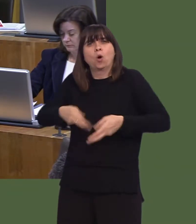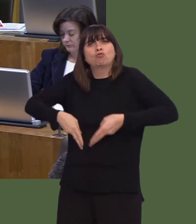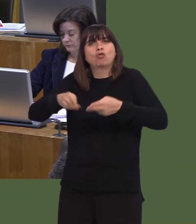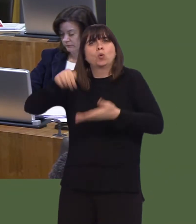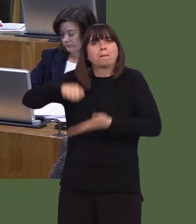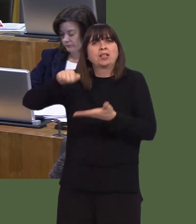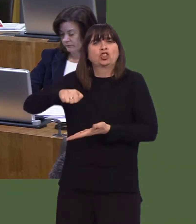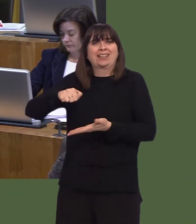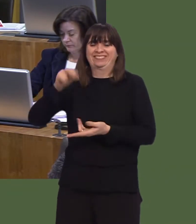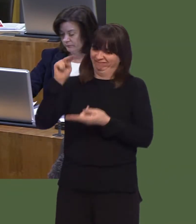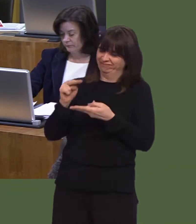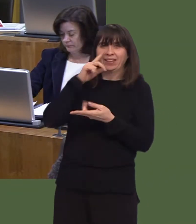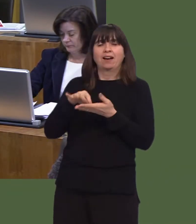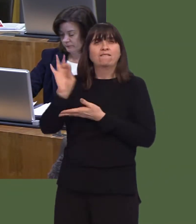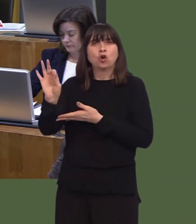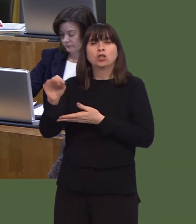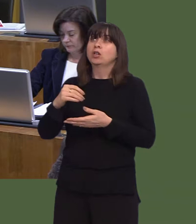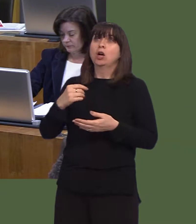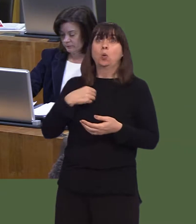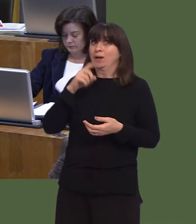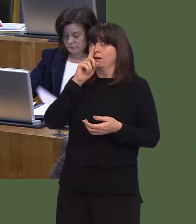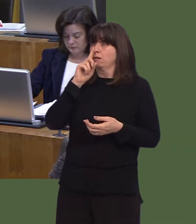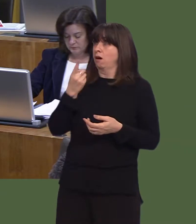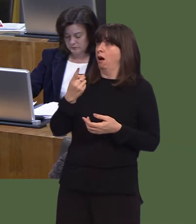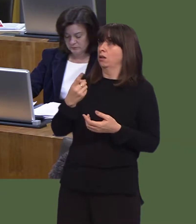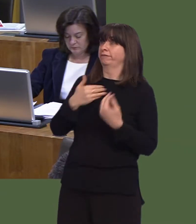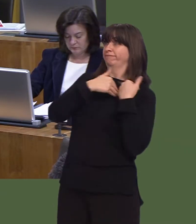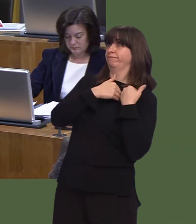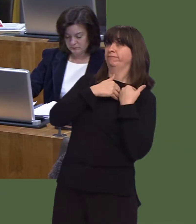We needed to have borrowing powers in order to pay for a road project of that magnitude.